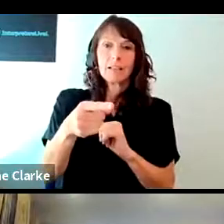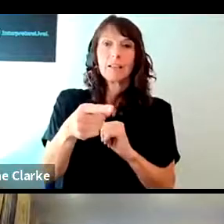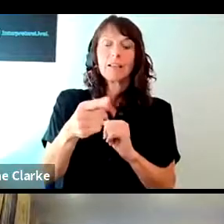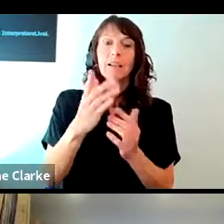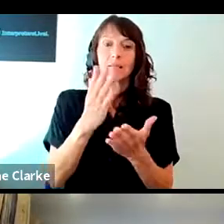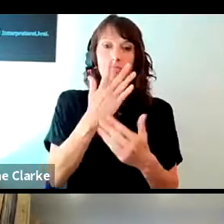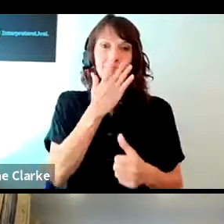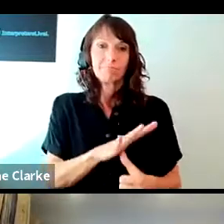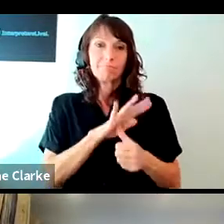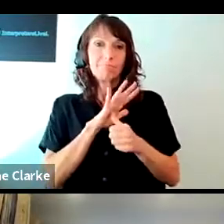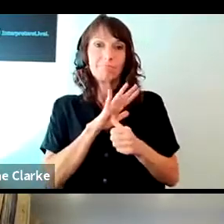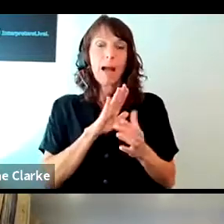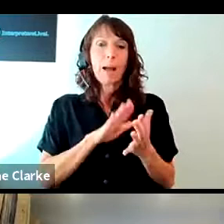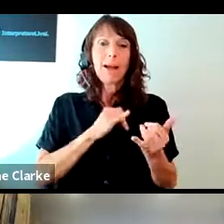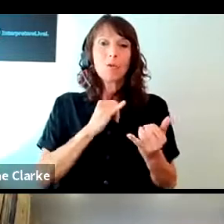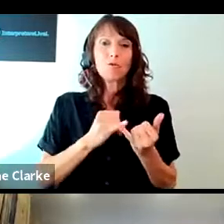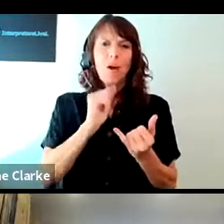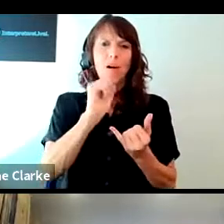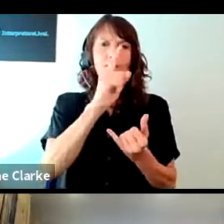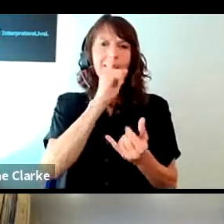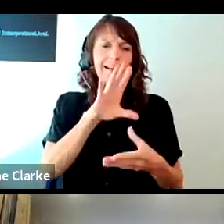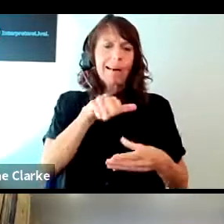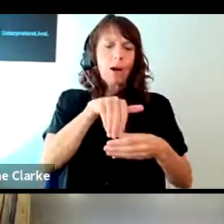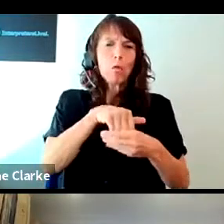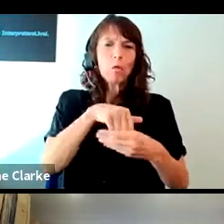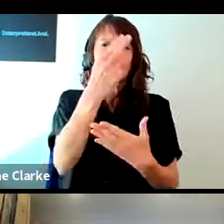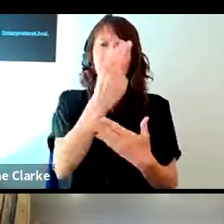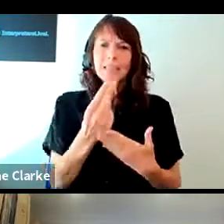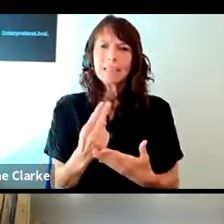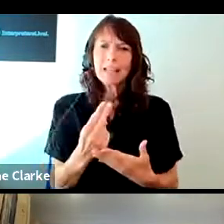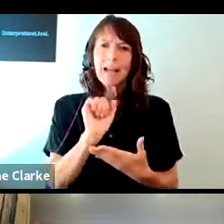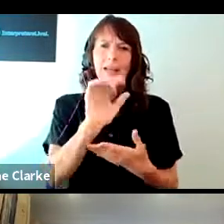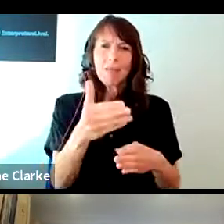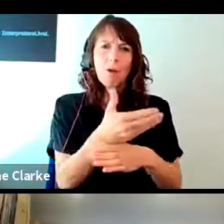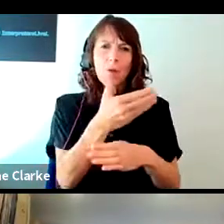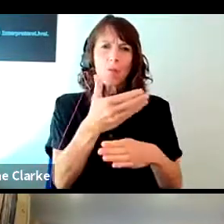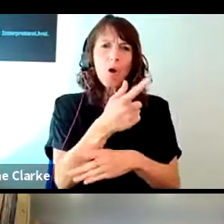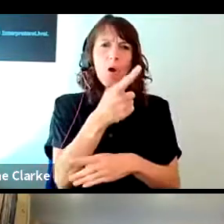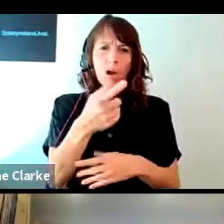Microsoft's inclusive design initiative and the work that they've done to demonstrate that it's